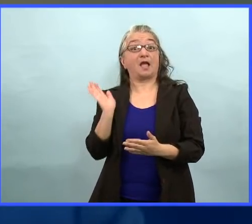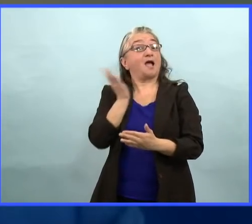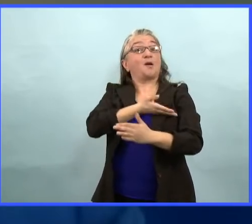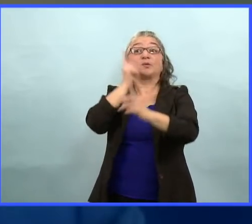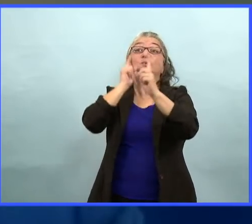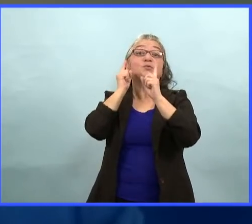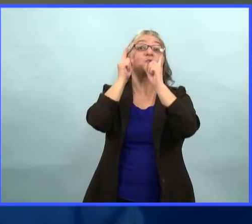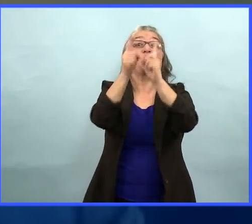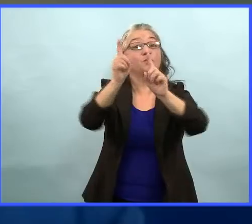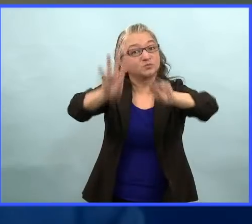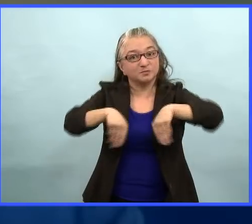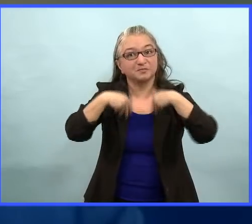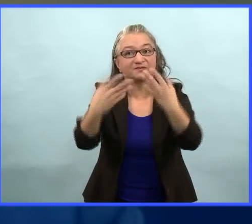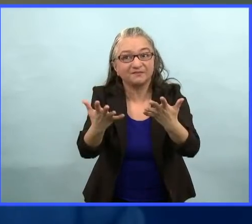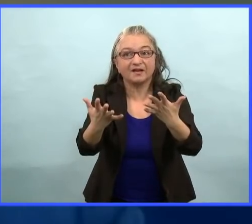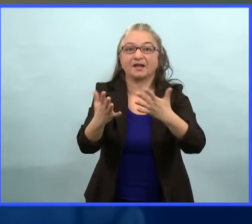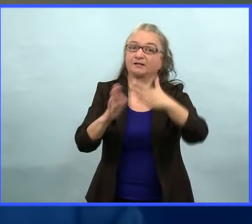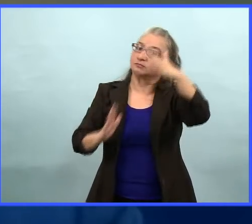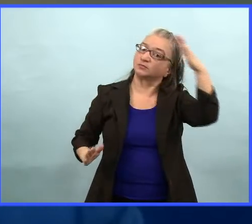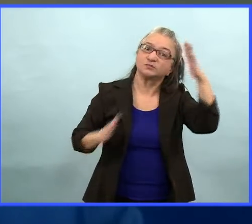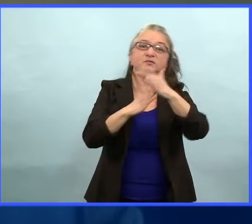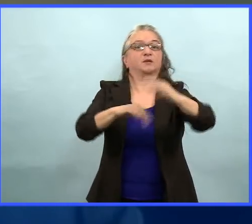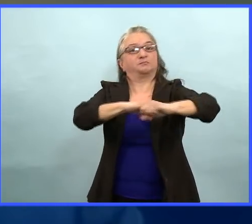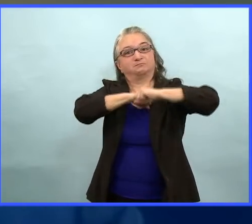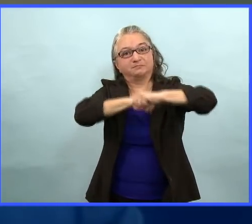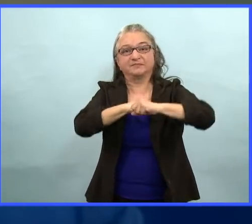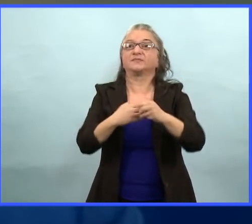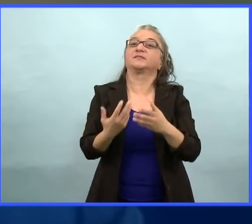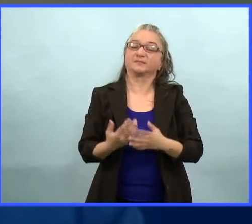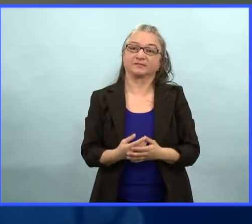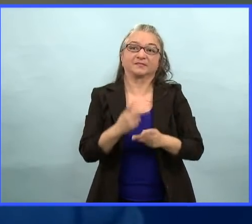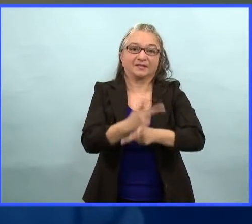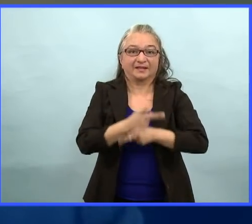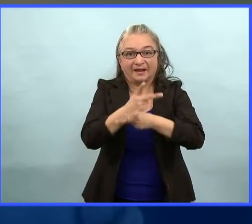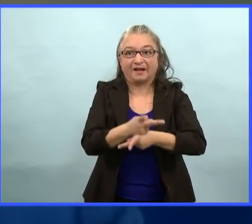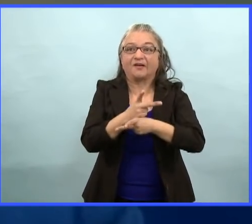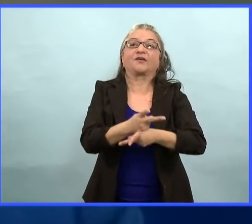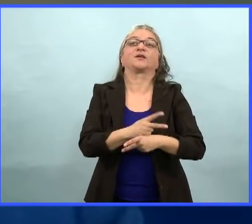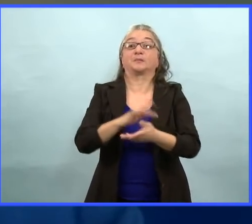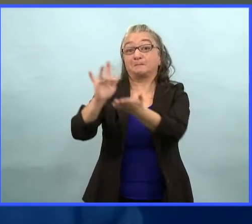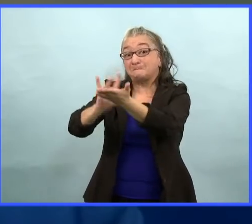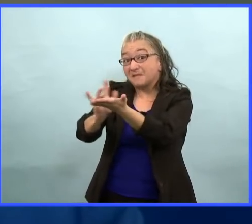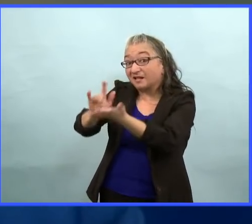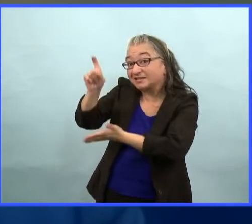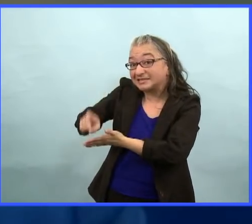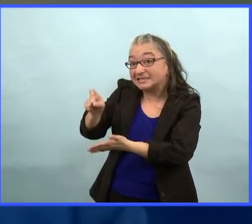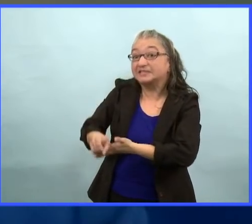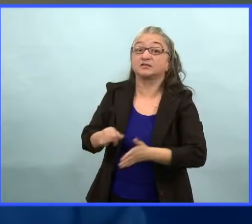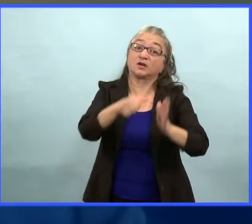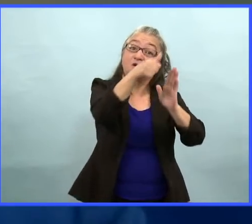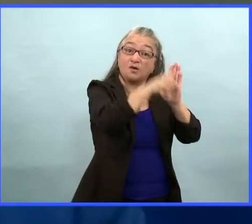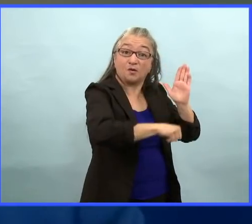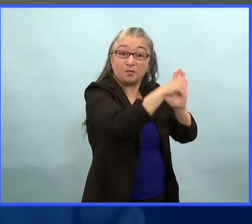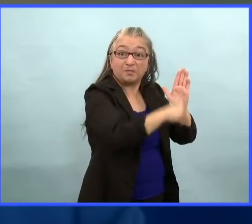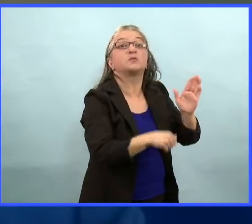our medical operations and planning leads continue to monitor the icu and overall hospitalization